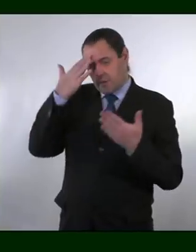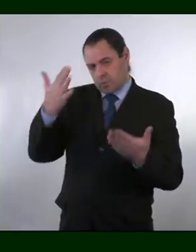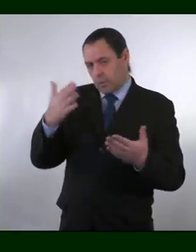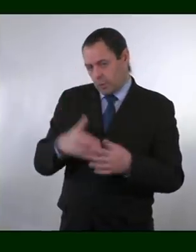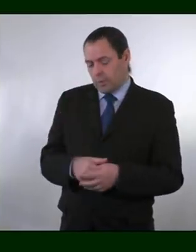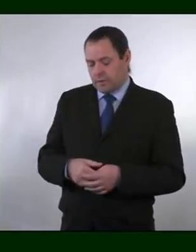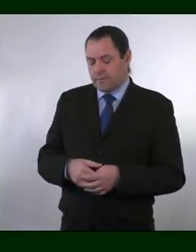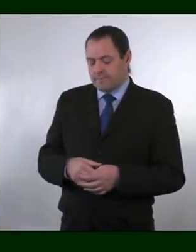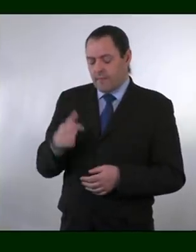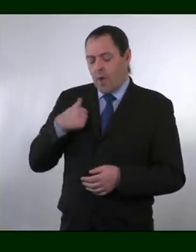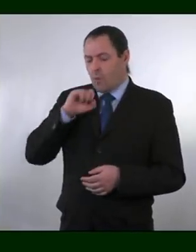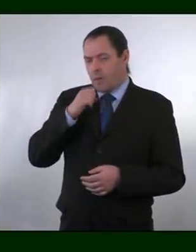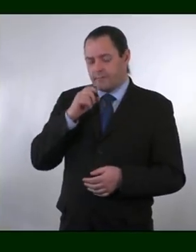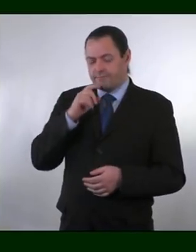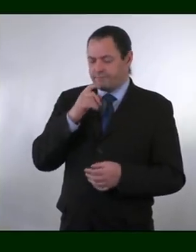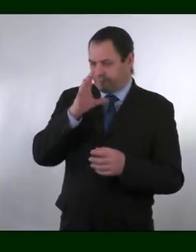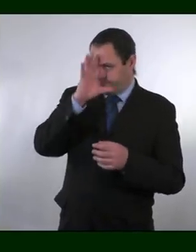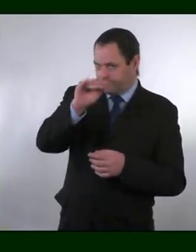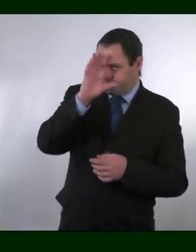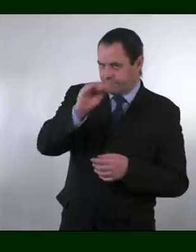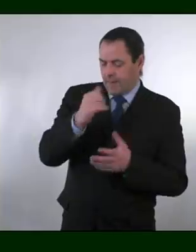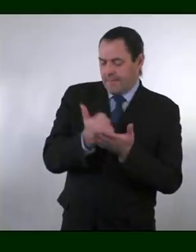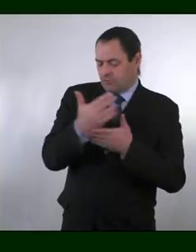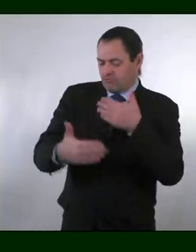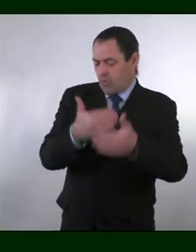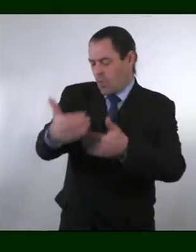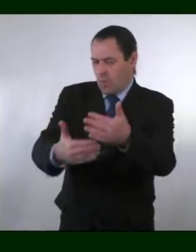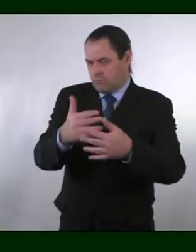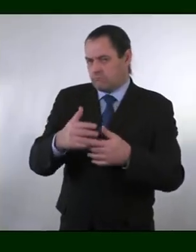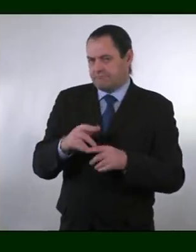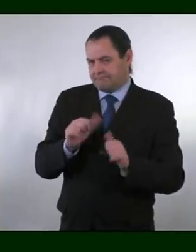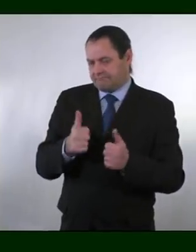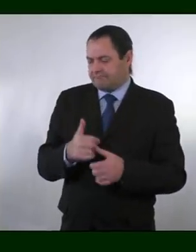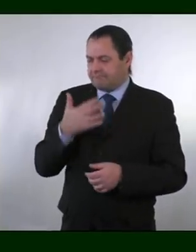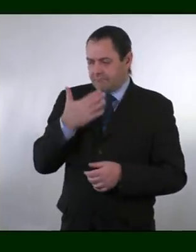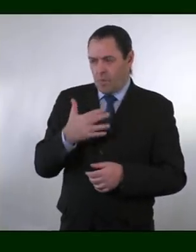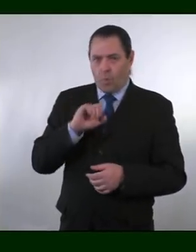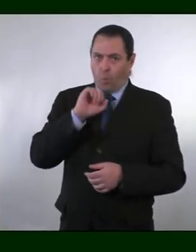will keep my hon. Friend informed of developments. We certainly want to help the airline industry.